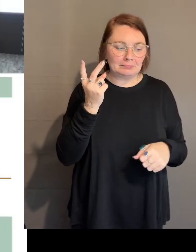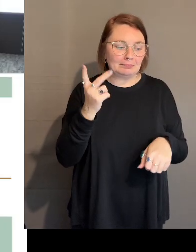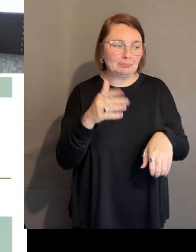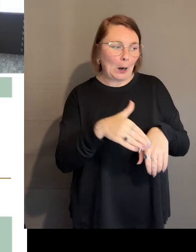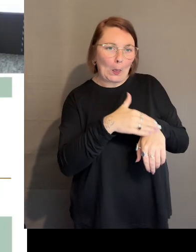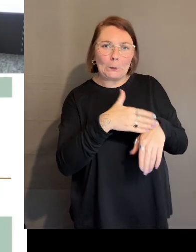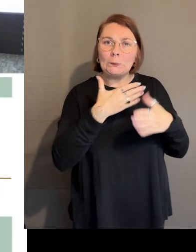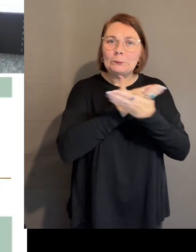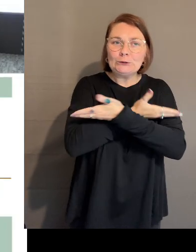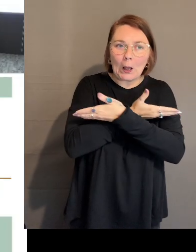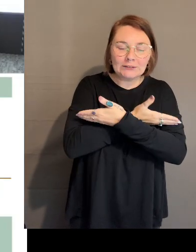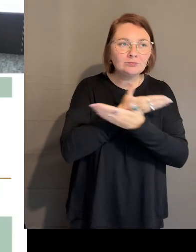Blue shirt?